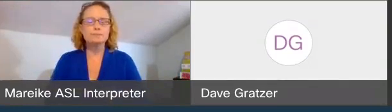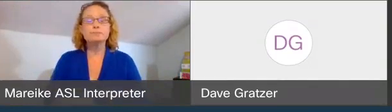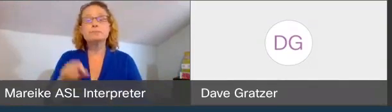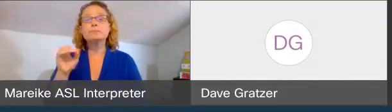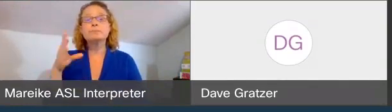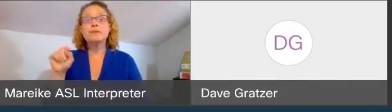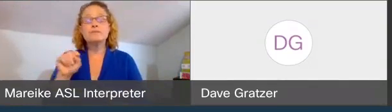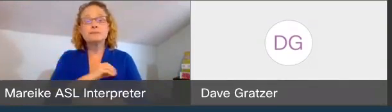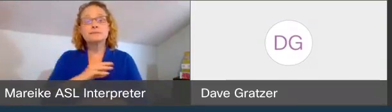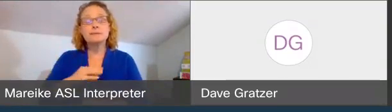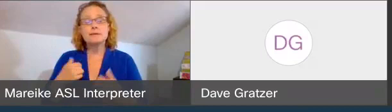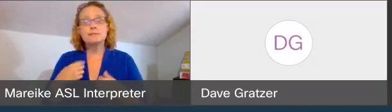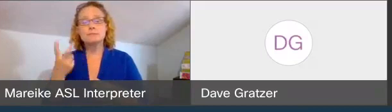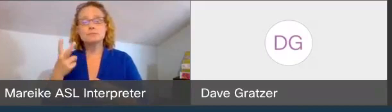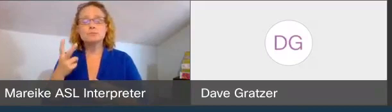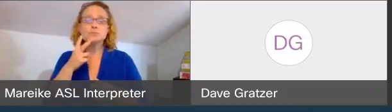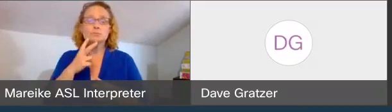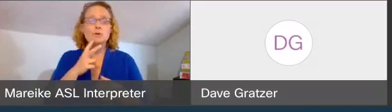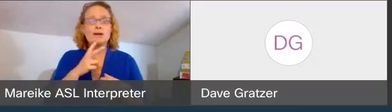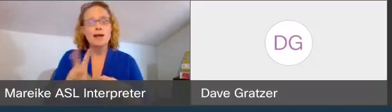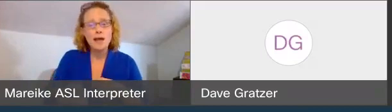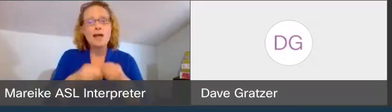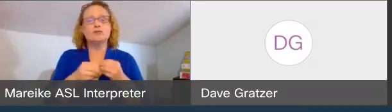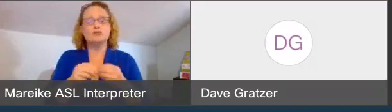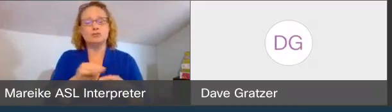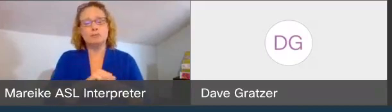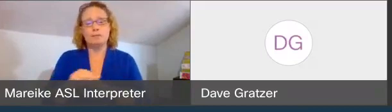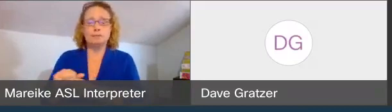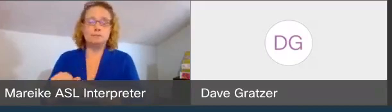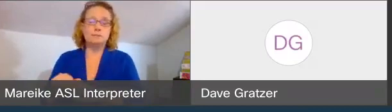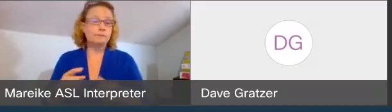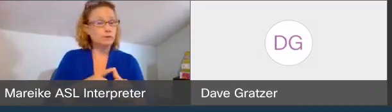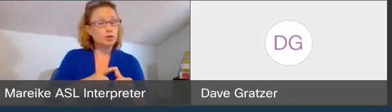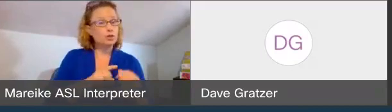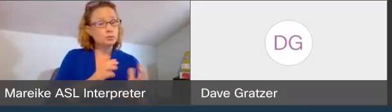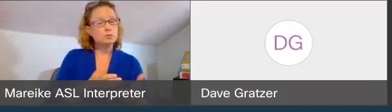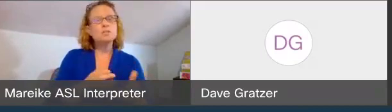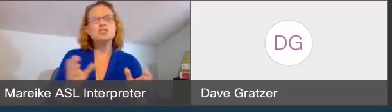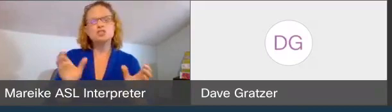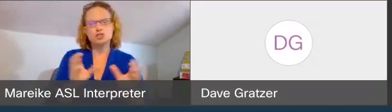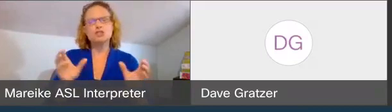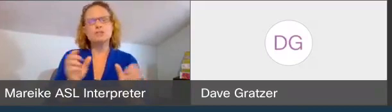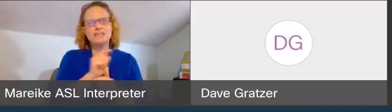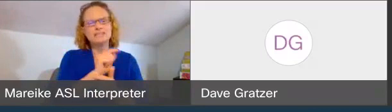of two sets of extra trainings, first is certificate series through the academy for